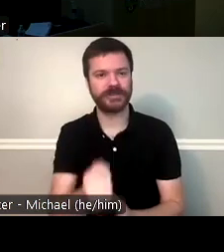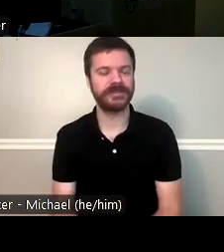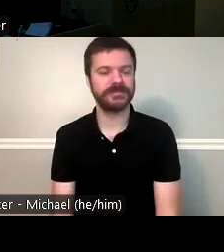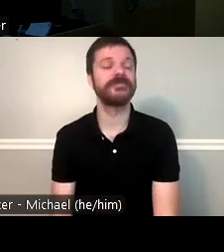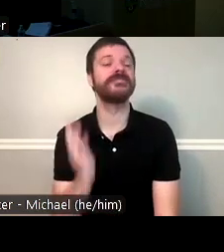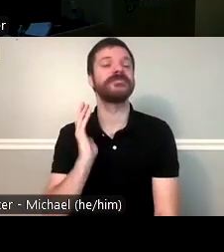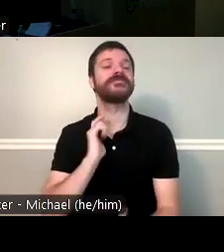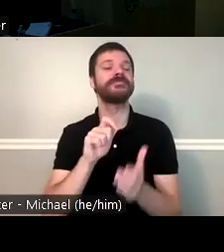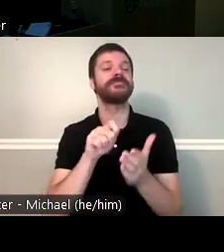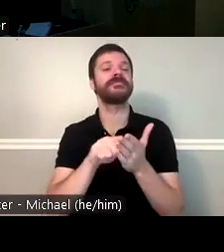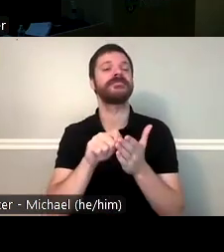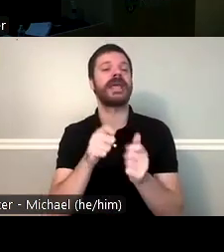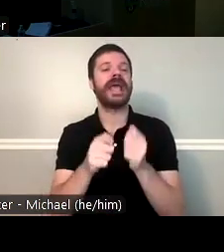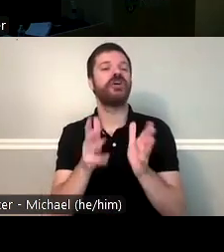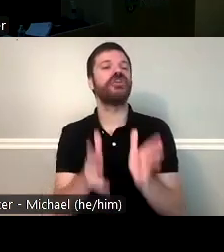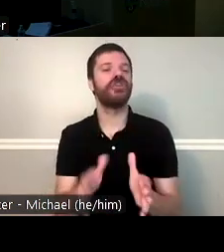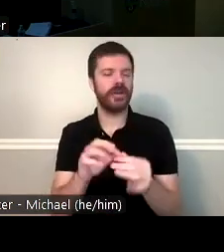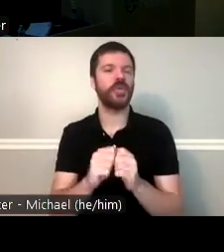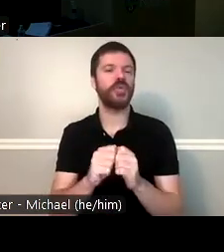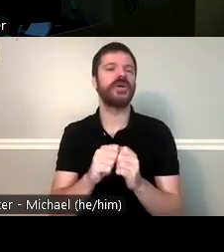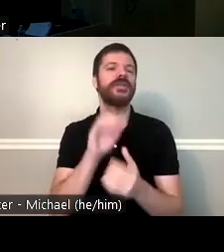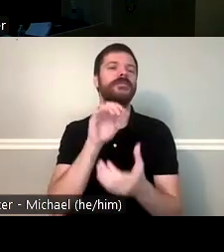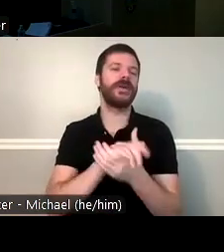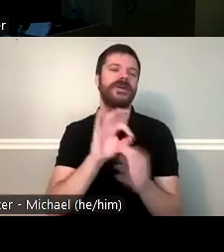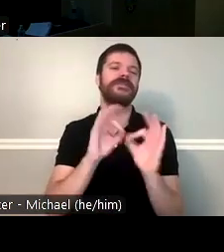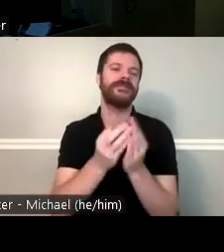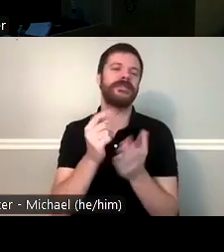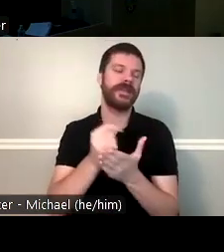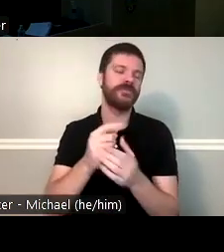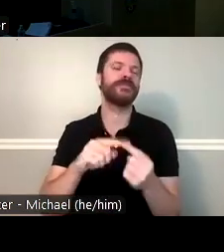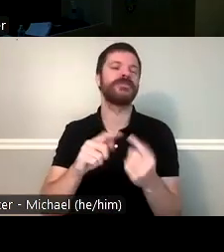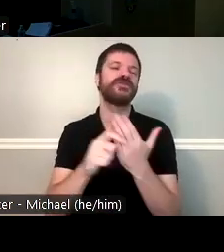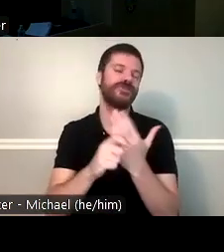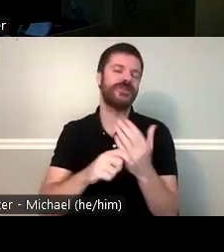of the Journal of marital and family therapy and the recipients of many awards for her